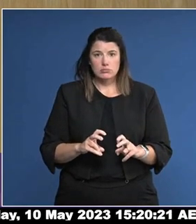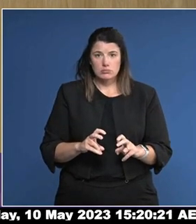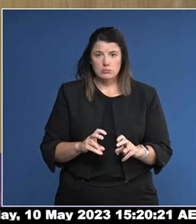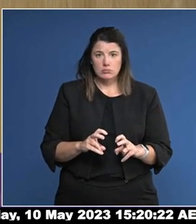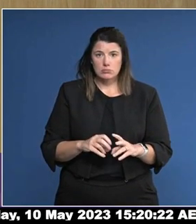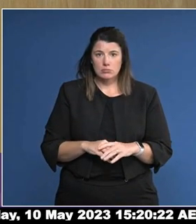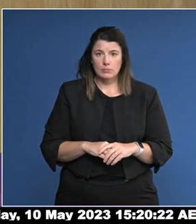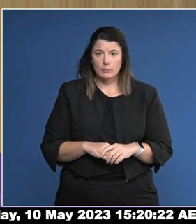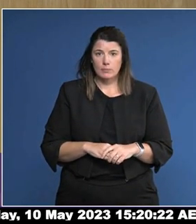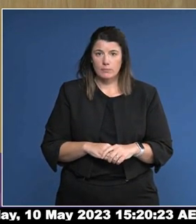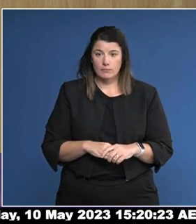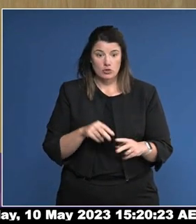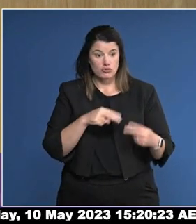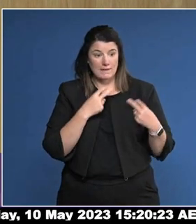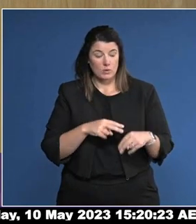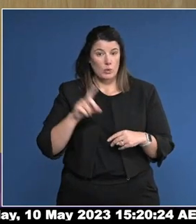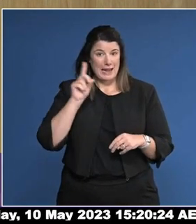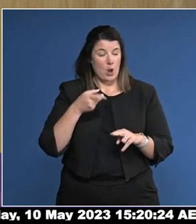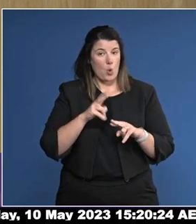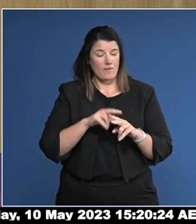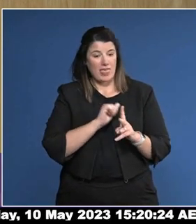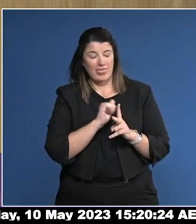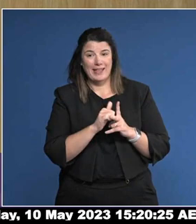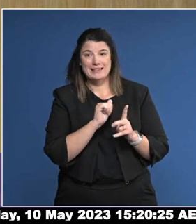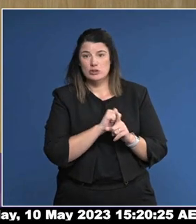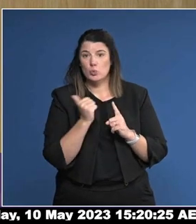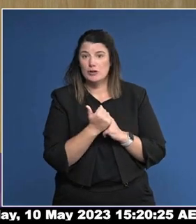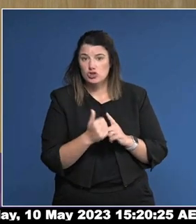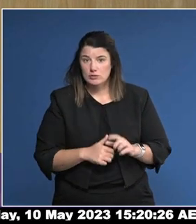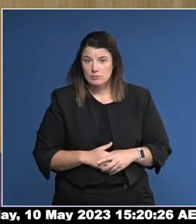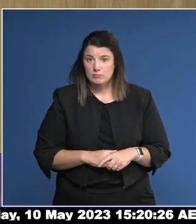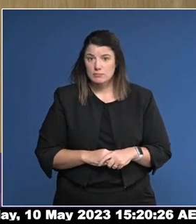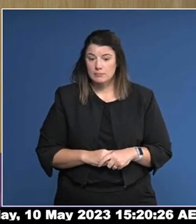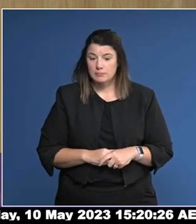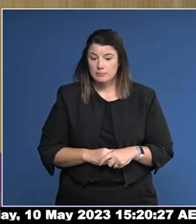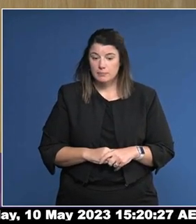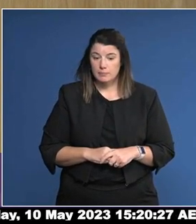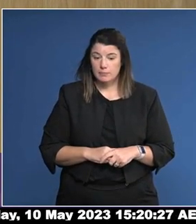review now? MR TRACEY: I - I would consider being - that a review would be helpful